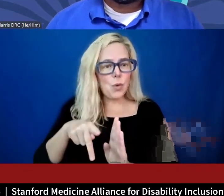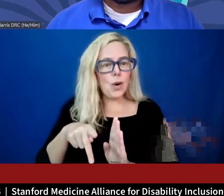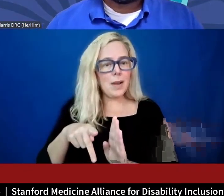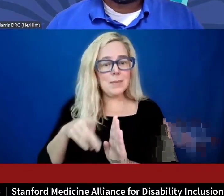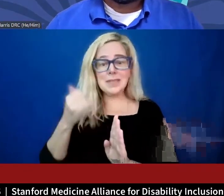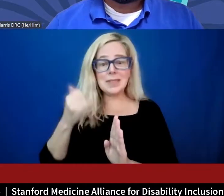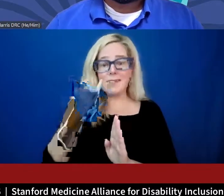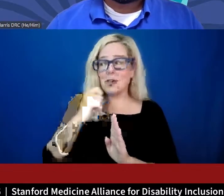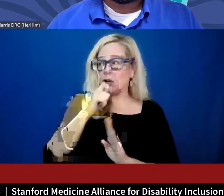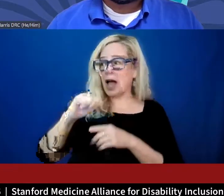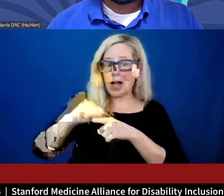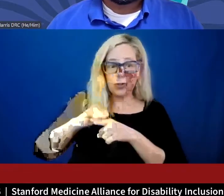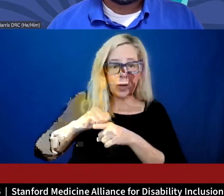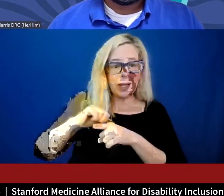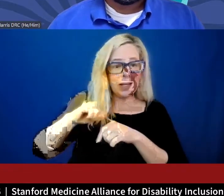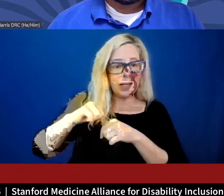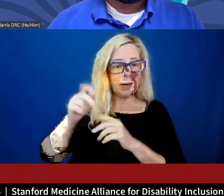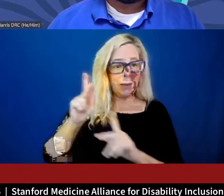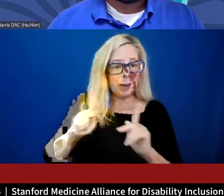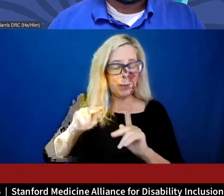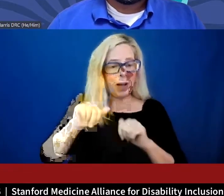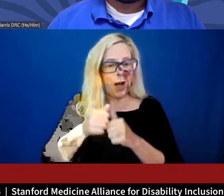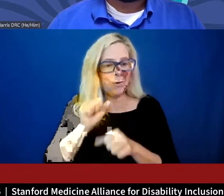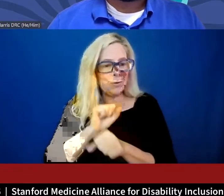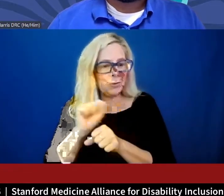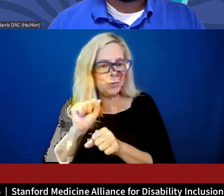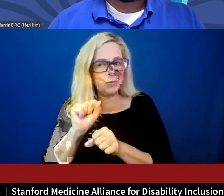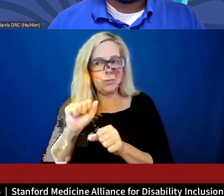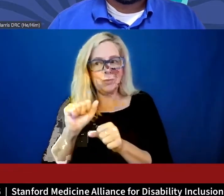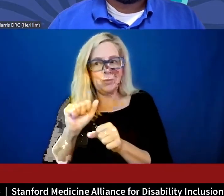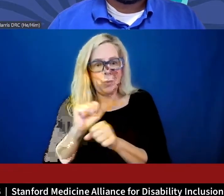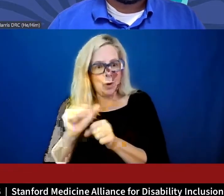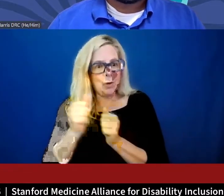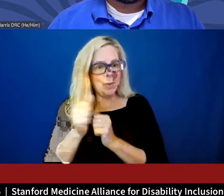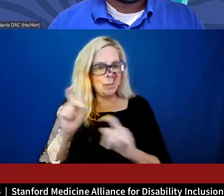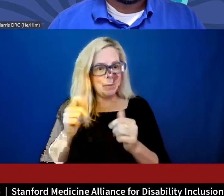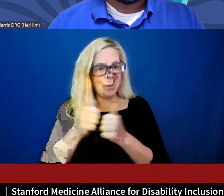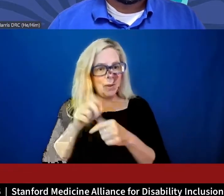um, then, um, you're doing them a disservice. Uh, because I mean, it just comes down to the